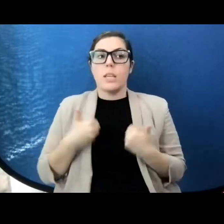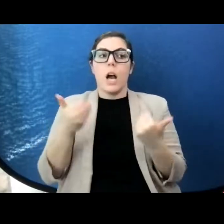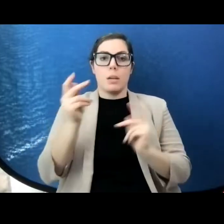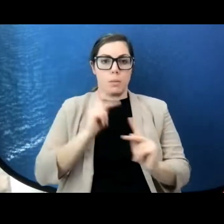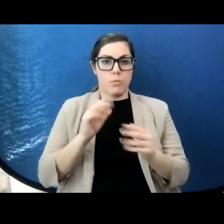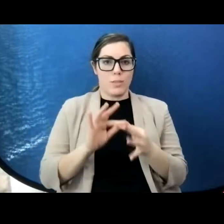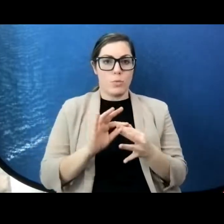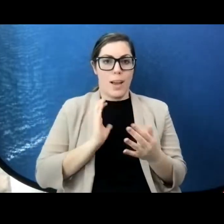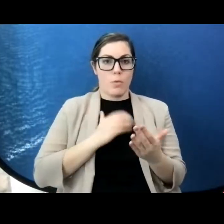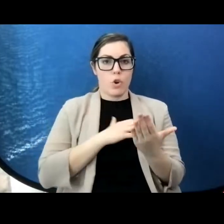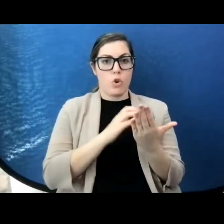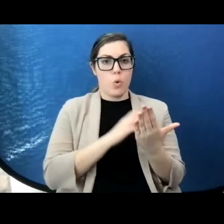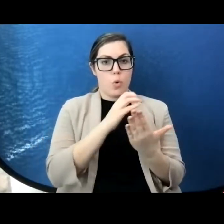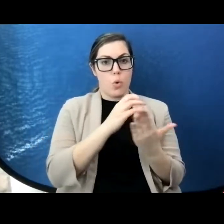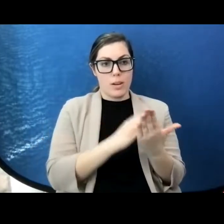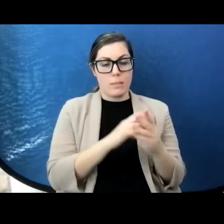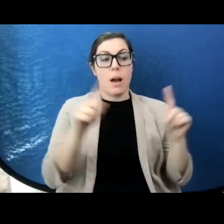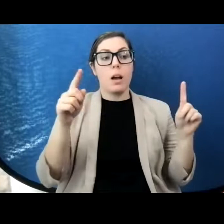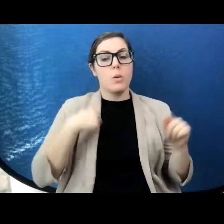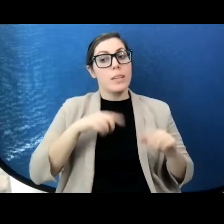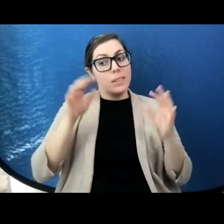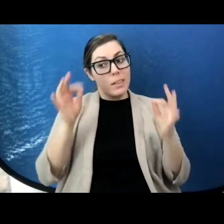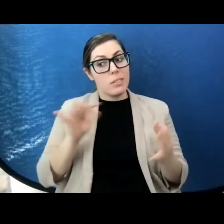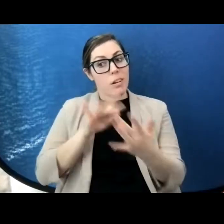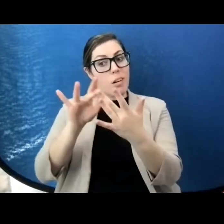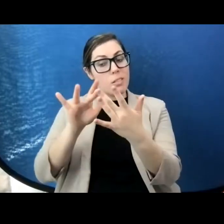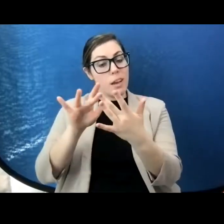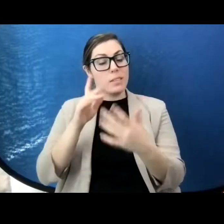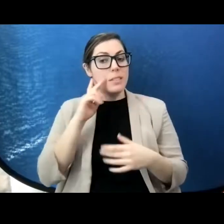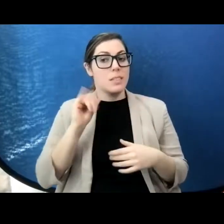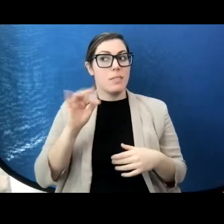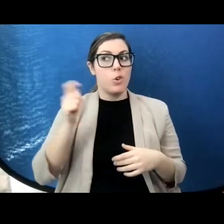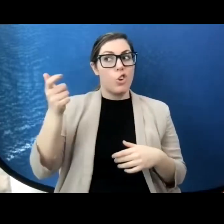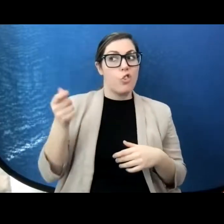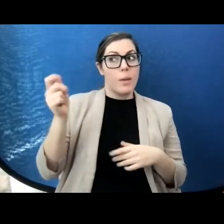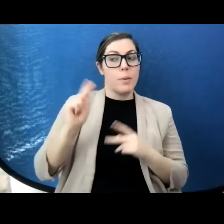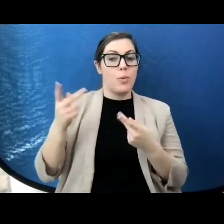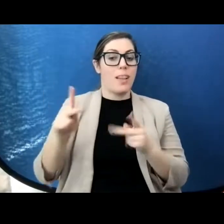definitely something that we can reach out and see if we can kind of turn off the age limit,